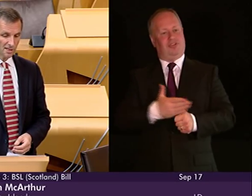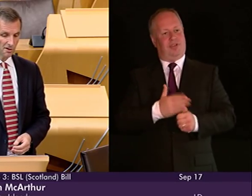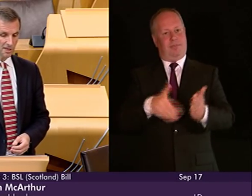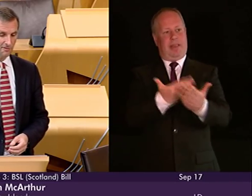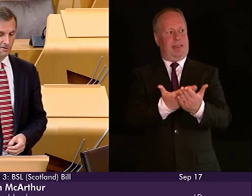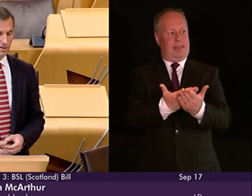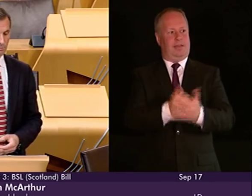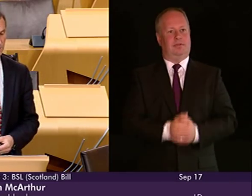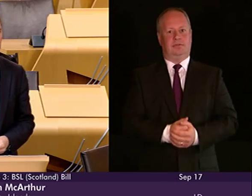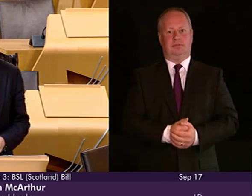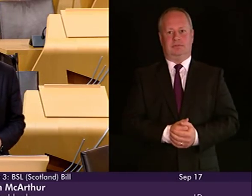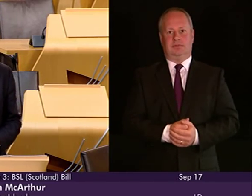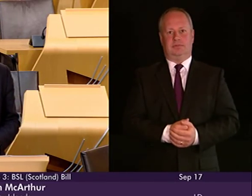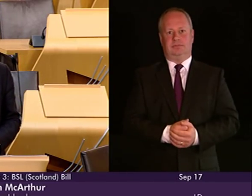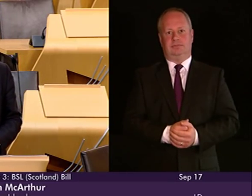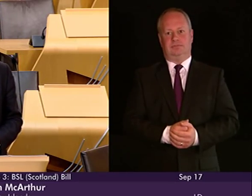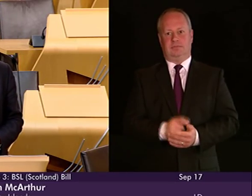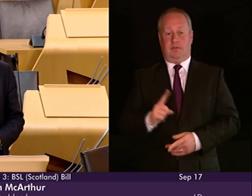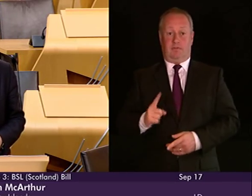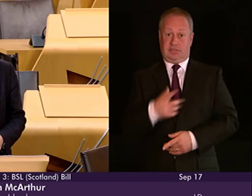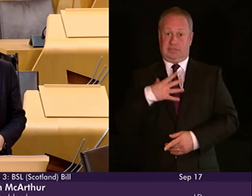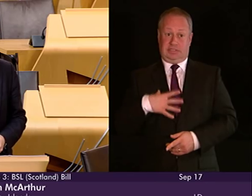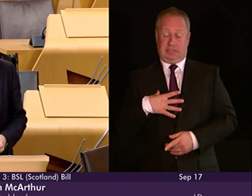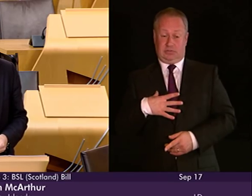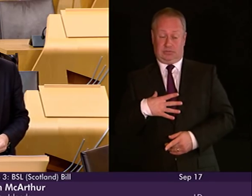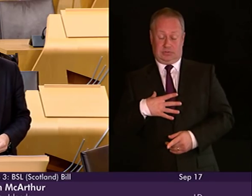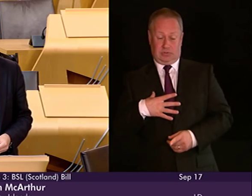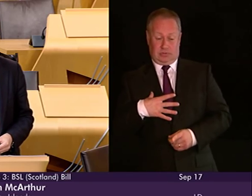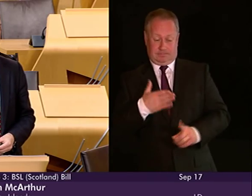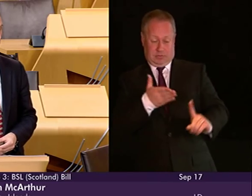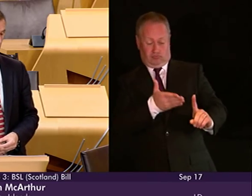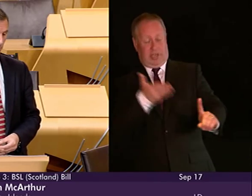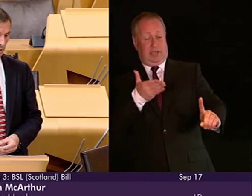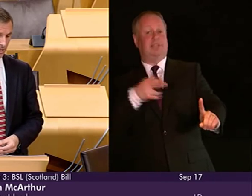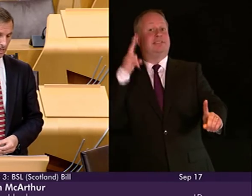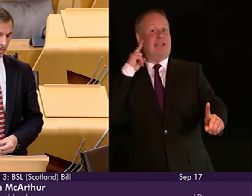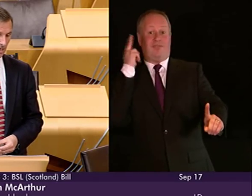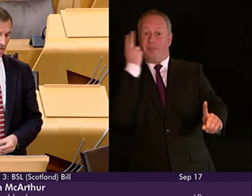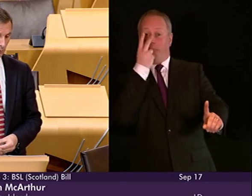relates to the need for specific recognition of the distinct needs of the deafblind community.